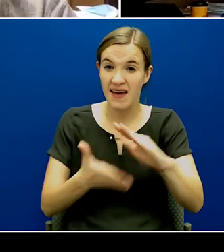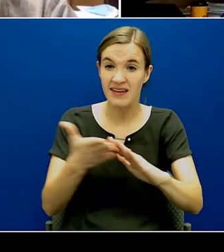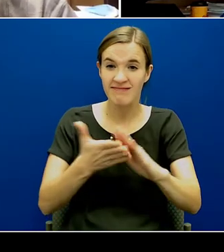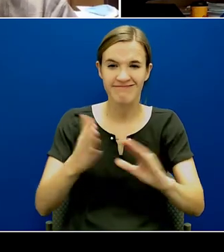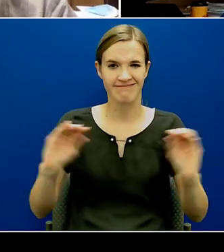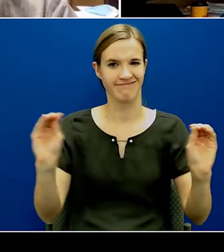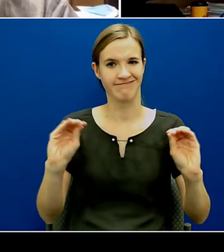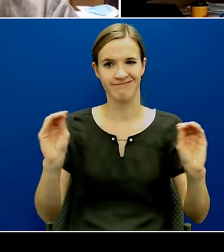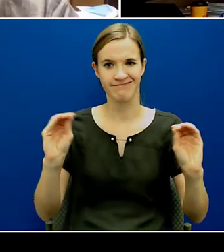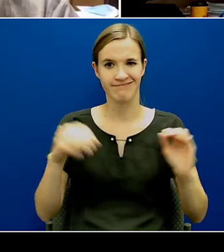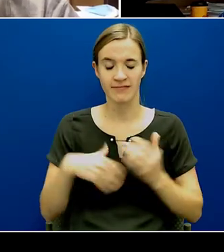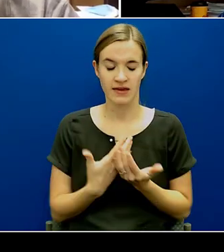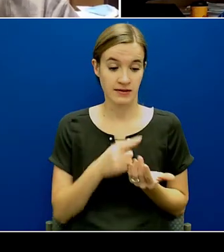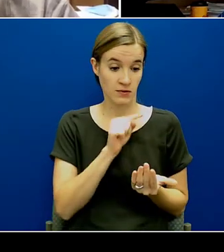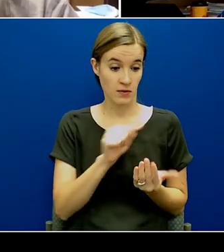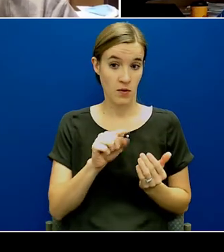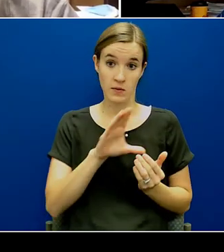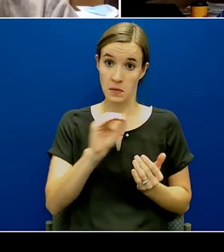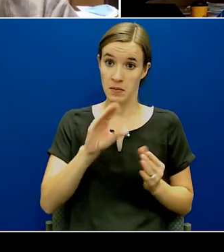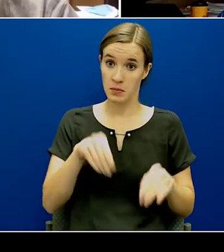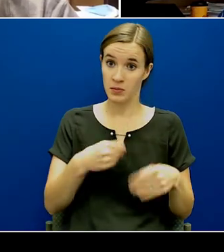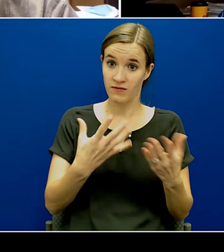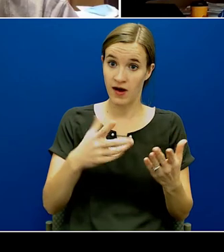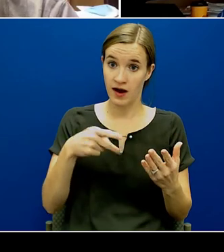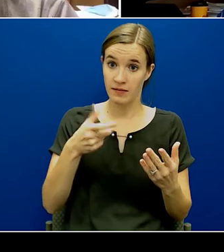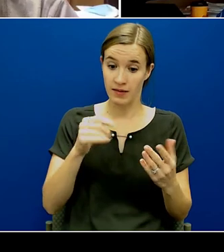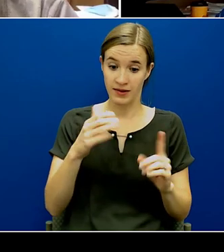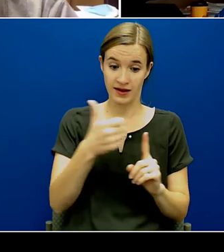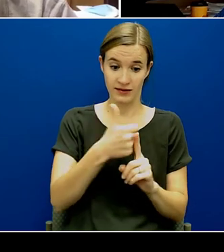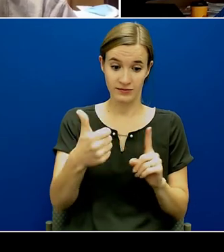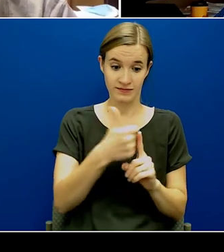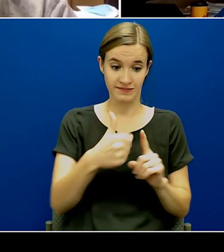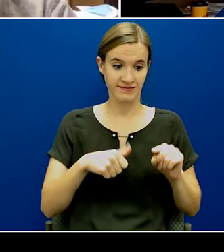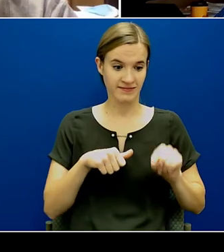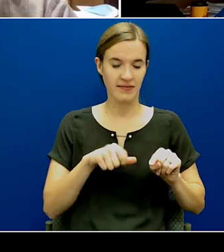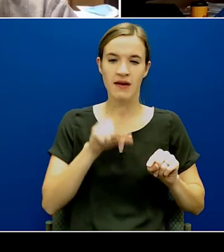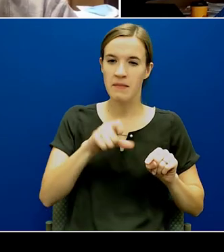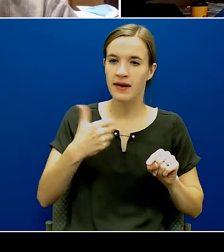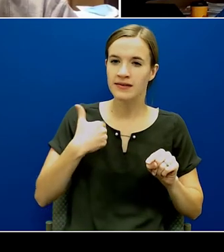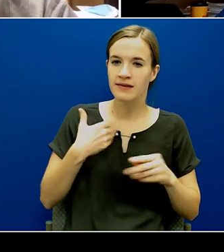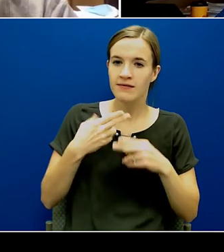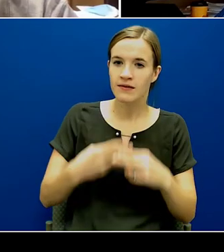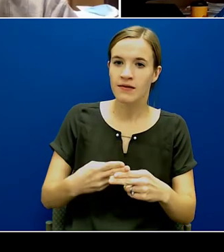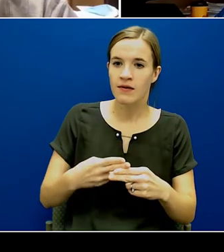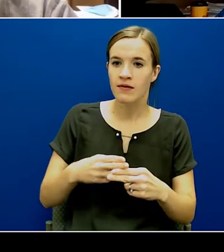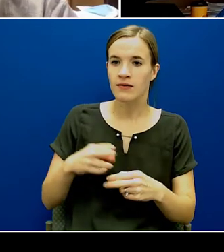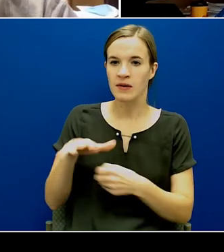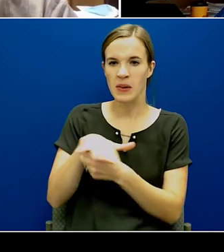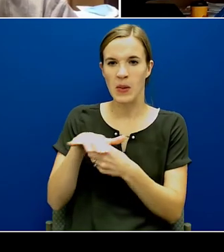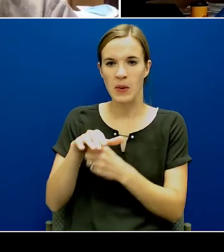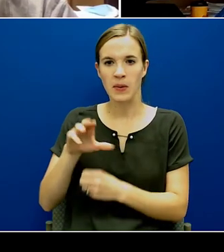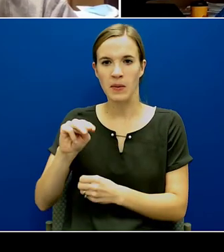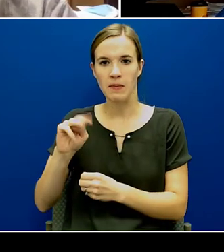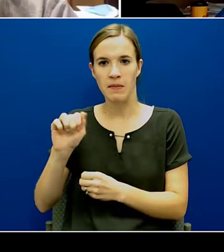correct? Melva: Yes, it is. Mark: Do you have folks pretty involved at the local level helping with that? Do you